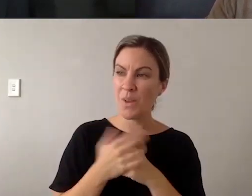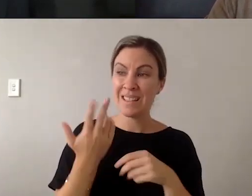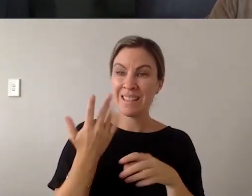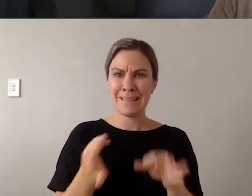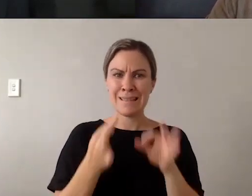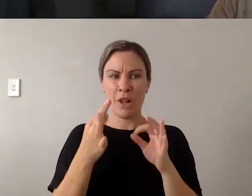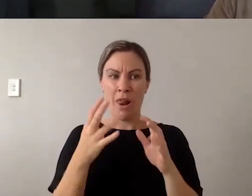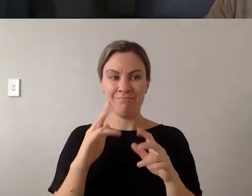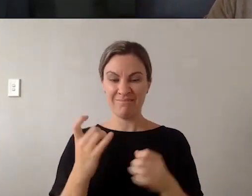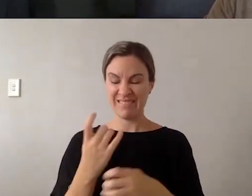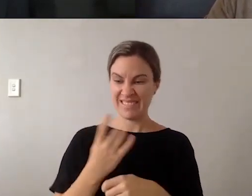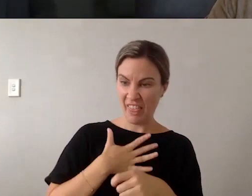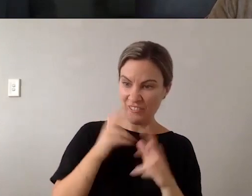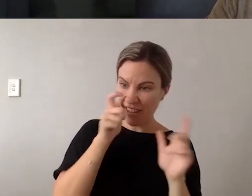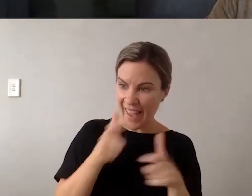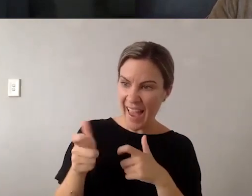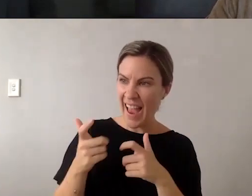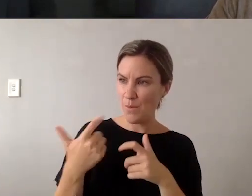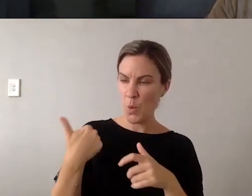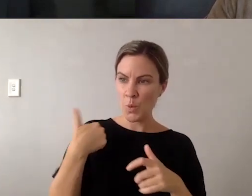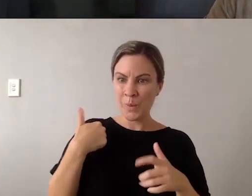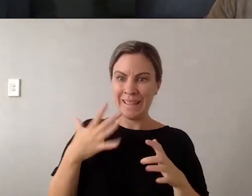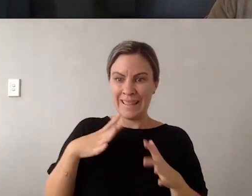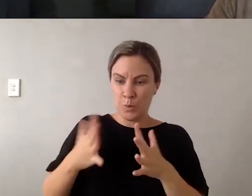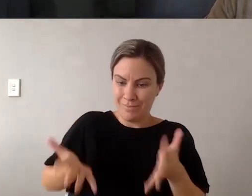hold spaces for people in this time of crisis? Who looks after the